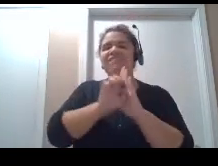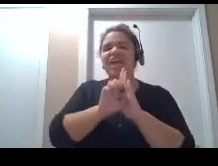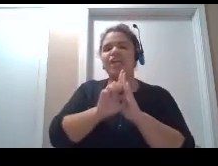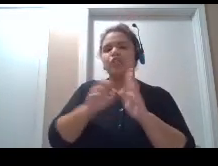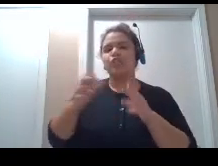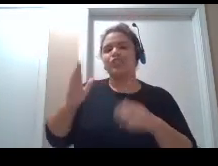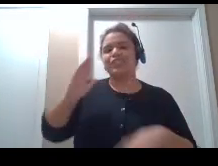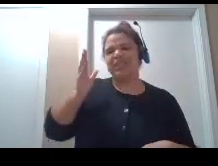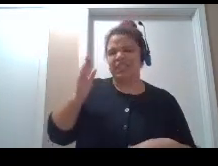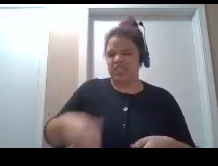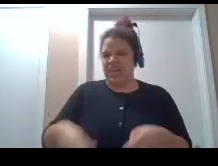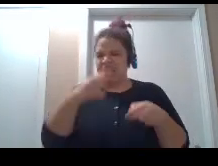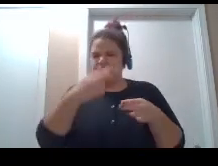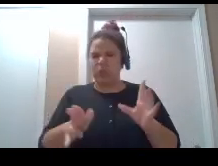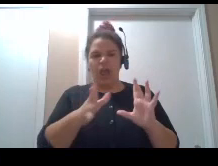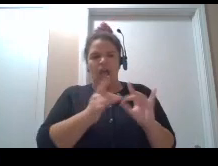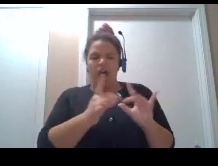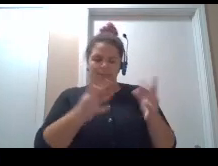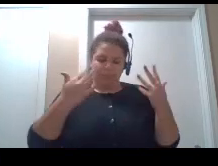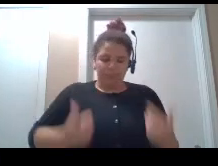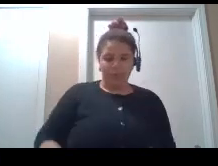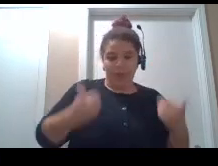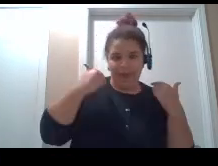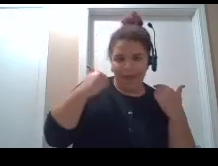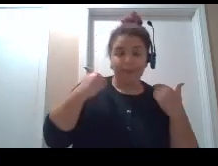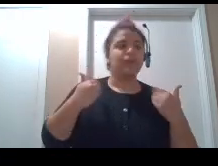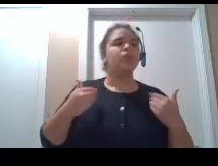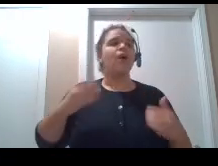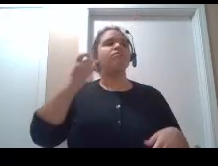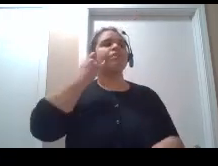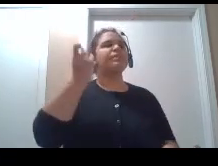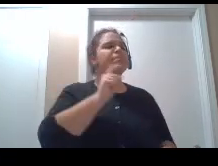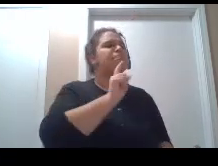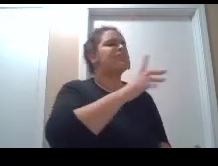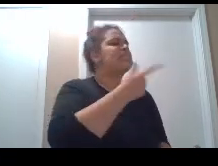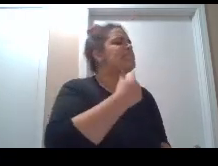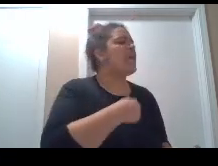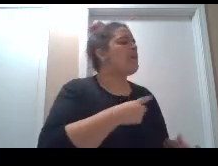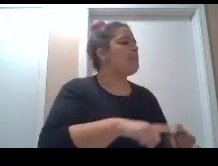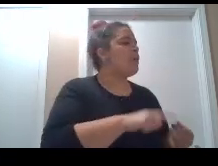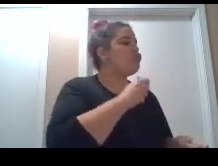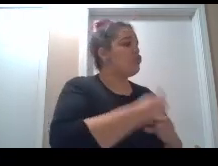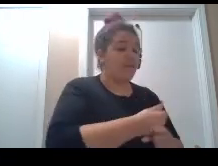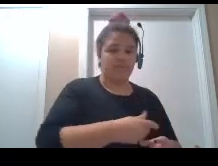The focus here should be on skills and experience related to the position for which they're interviewing.